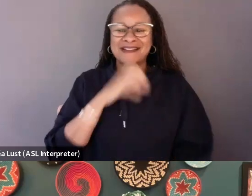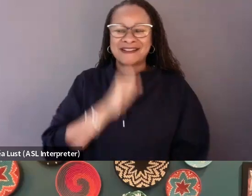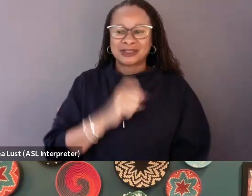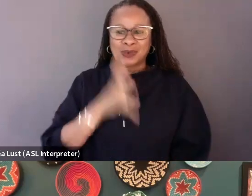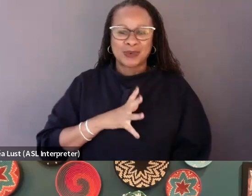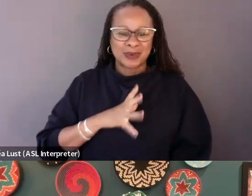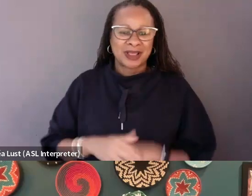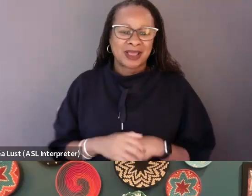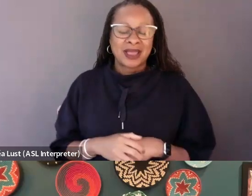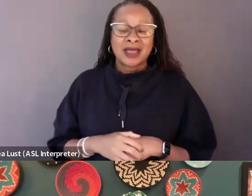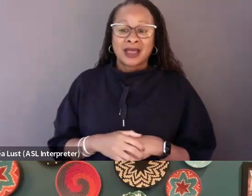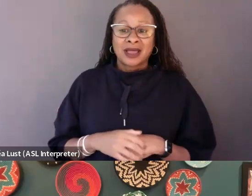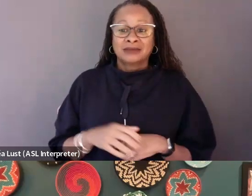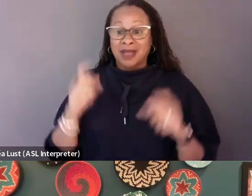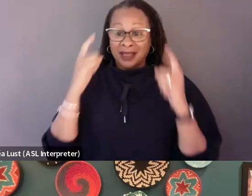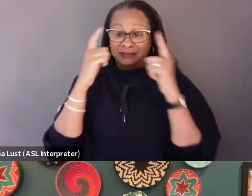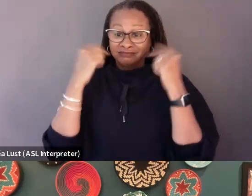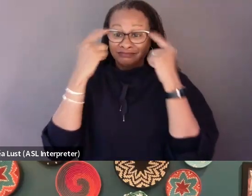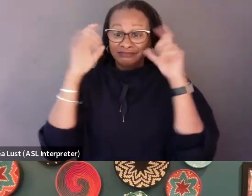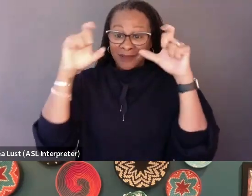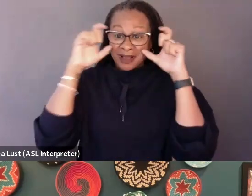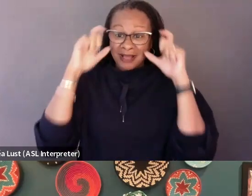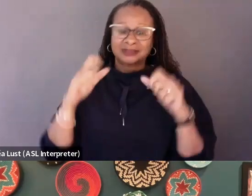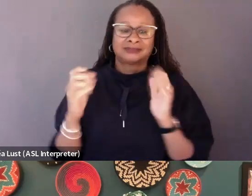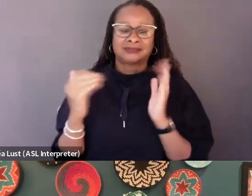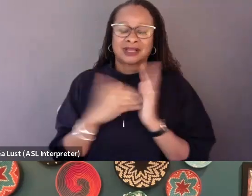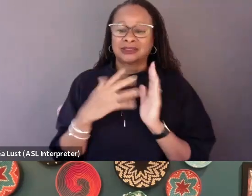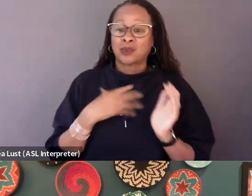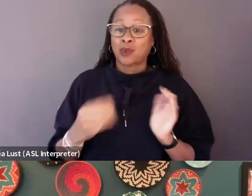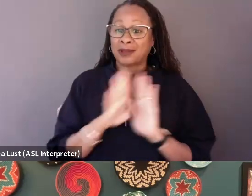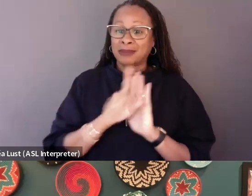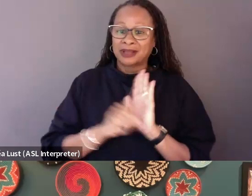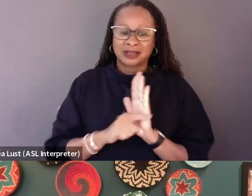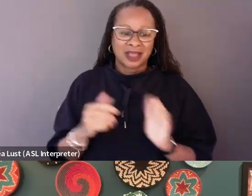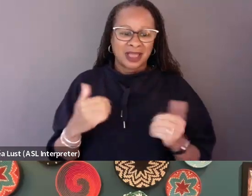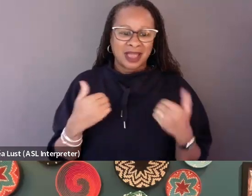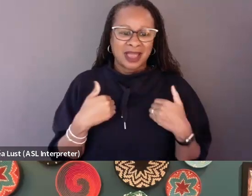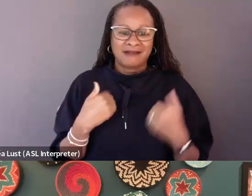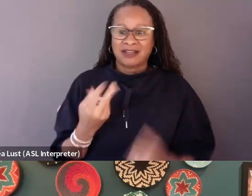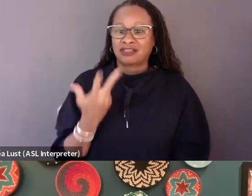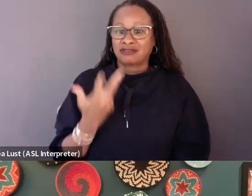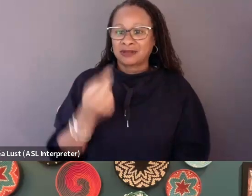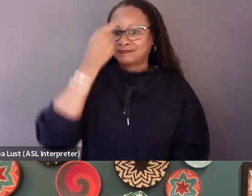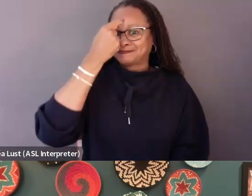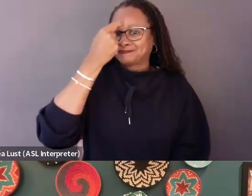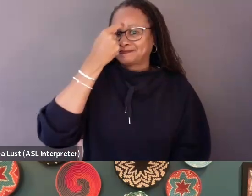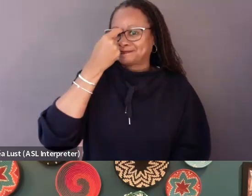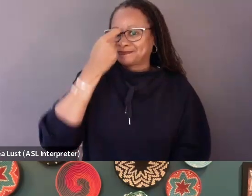I'm wearing round glasses against a white backdrop. I have three dots on my head, which is called bindi in India,